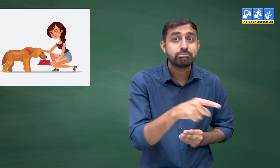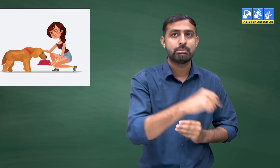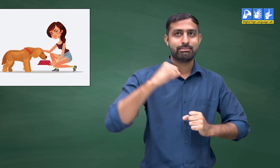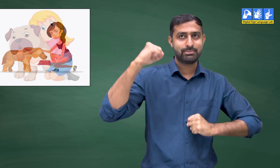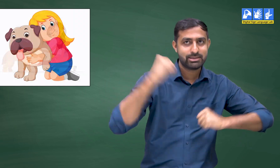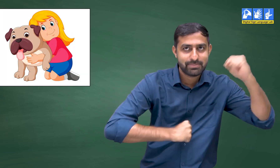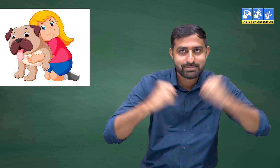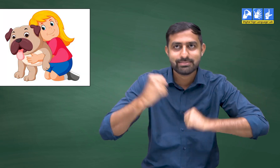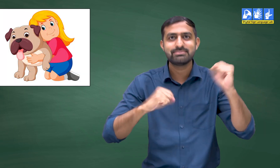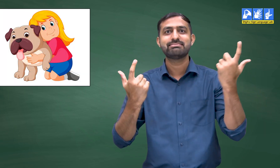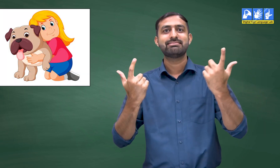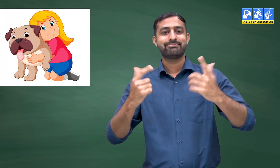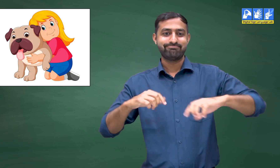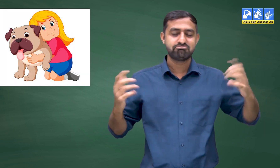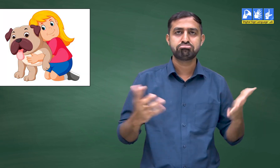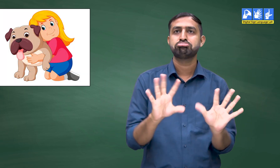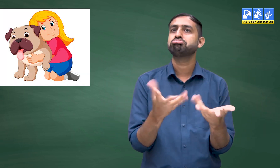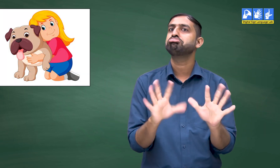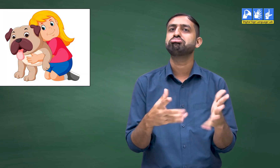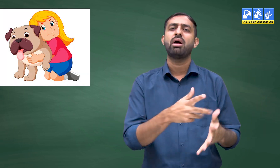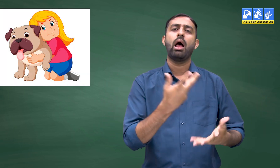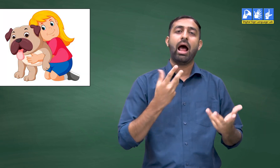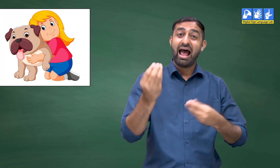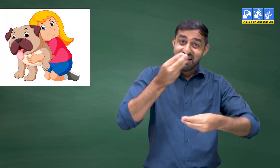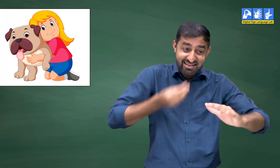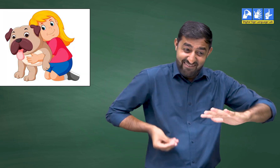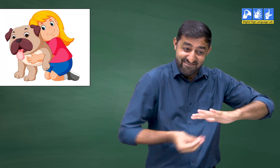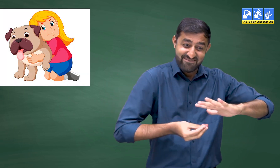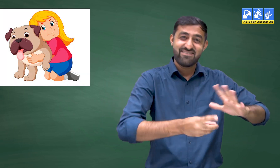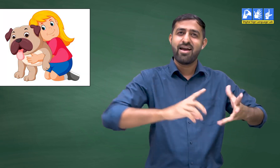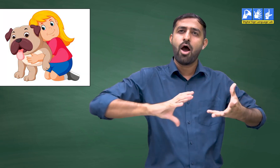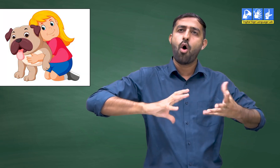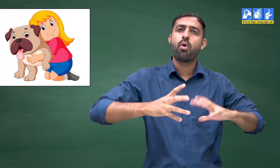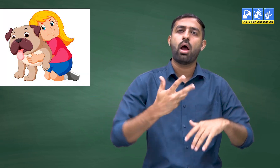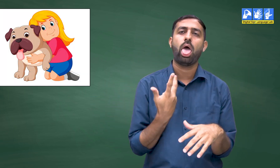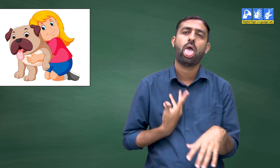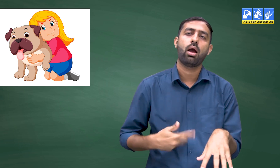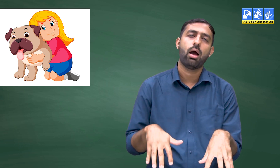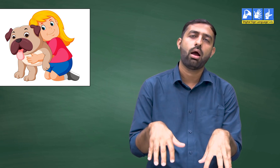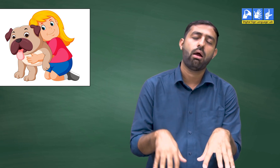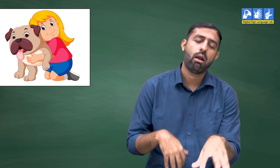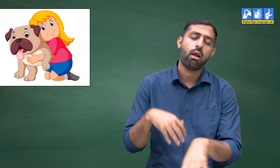However missing out on exercises and extra feeding makes our